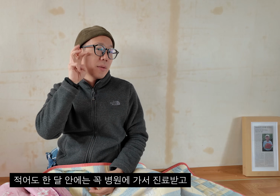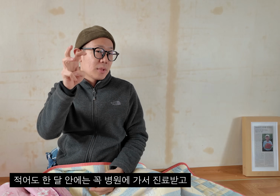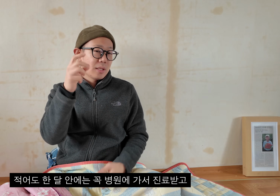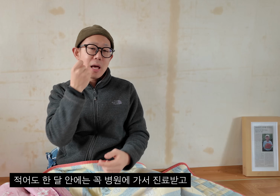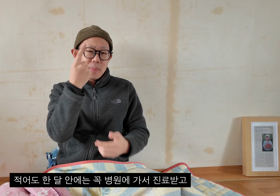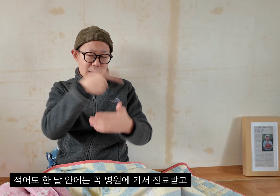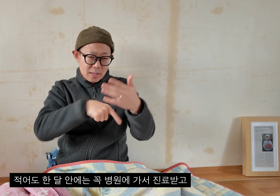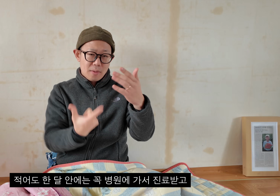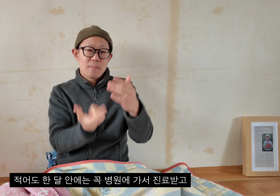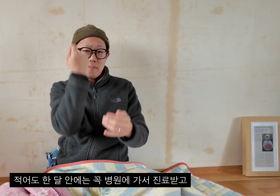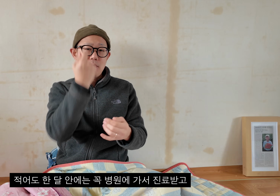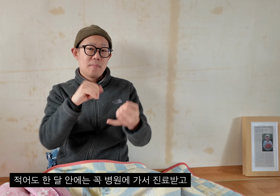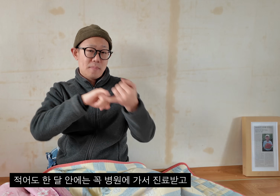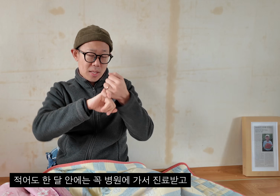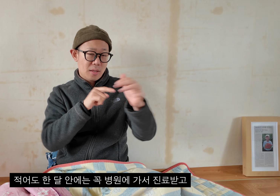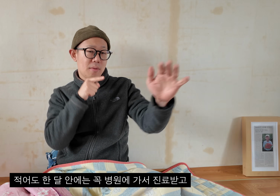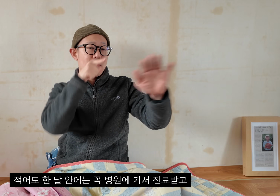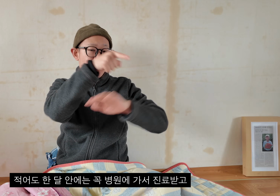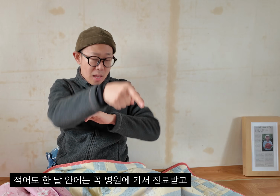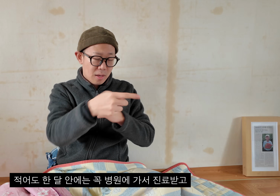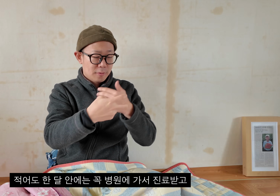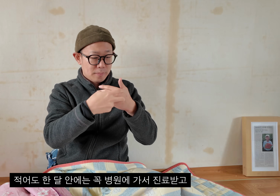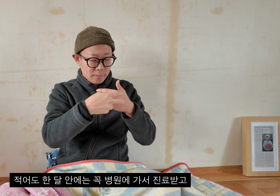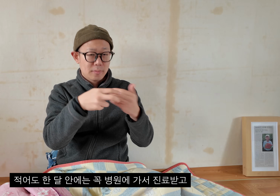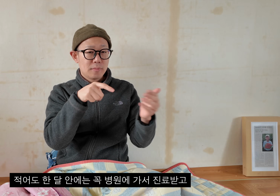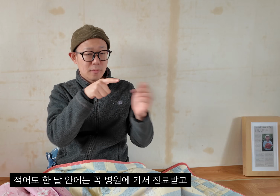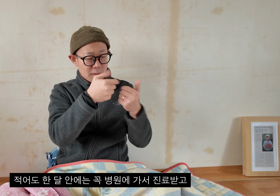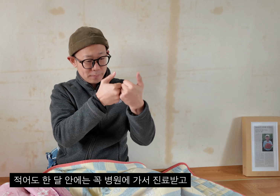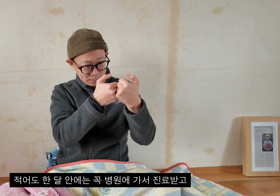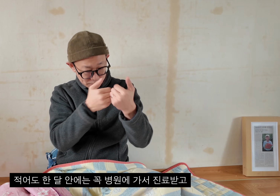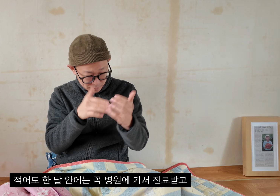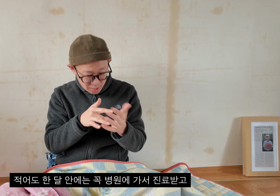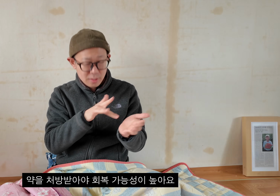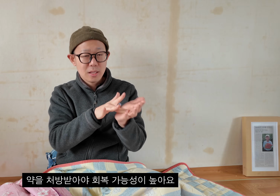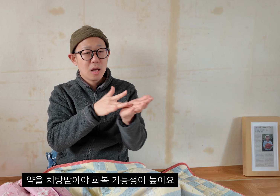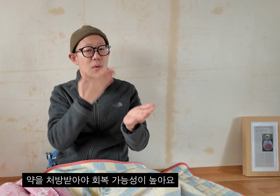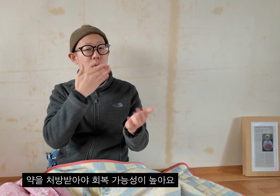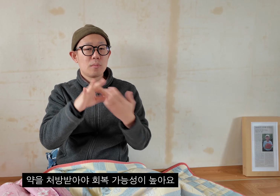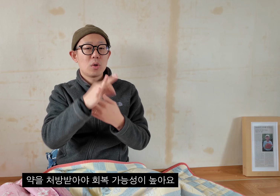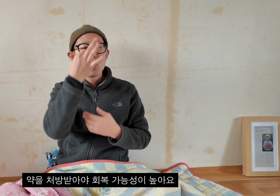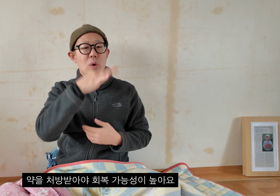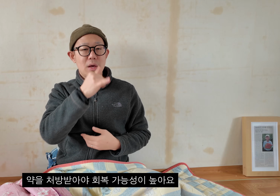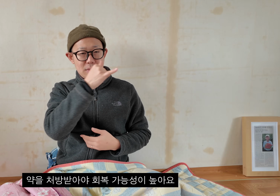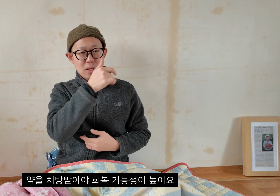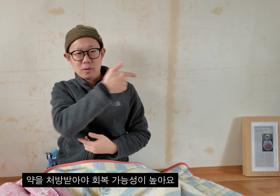You must see a doctor within a month. Get treatment and meds early—